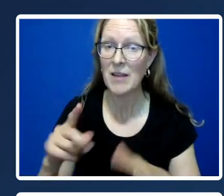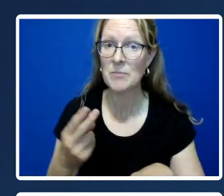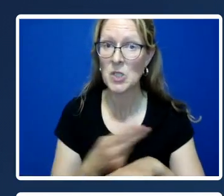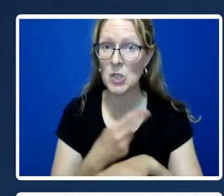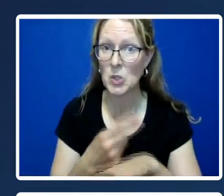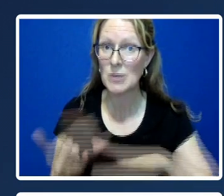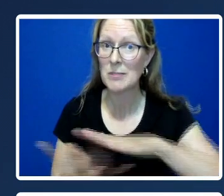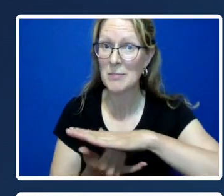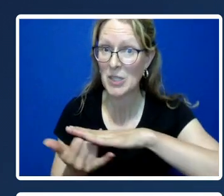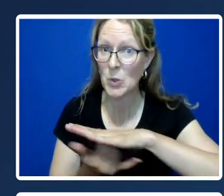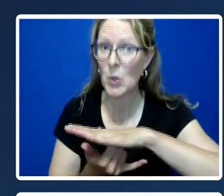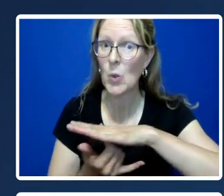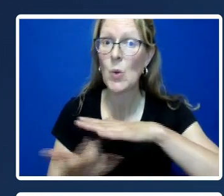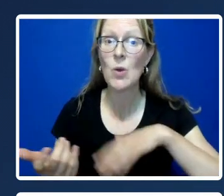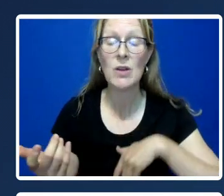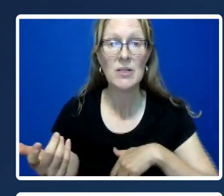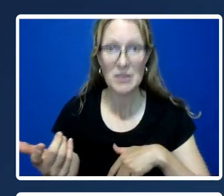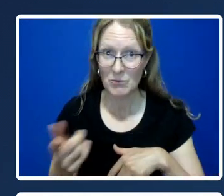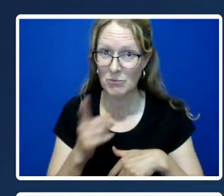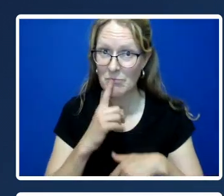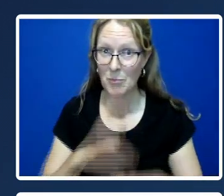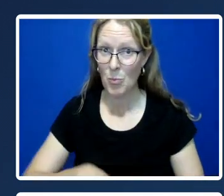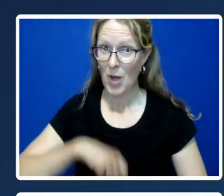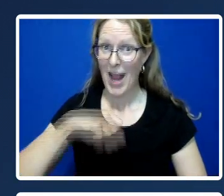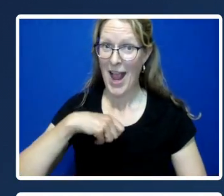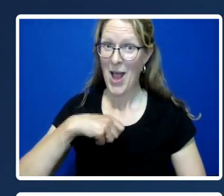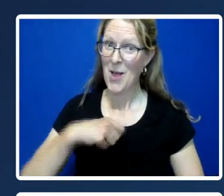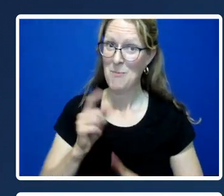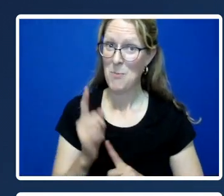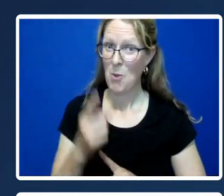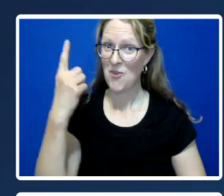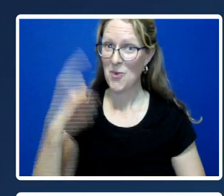It was a really proud moment for me when the Roosevelt teacher who came with the students